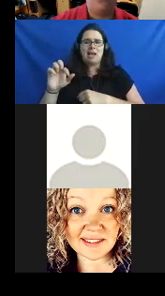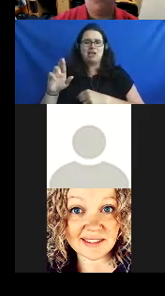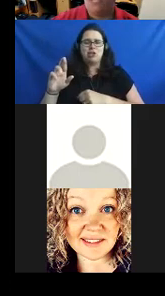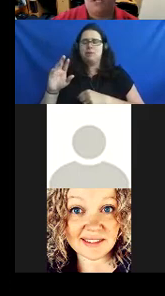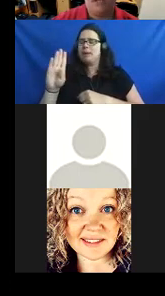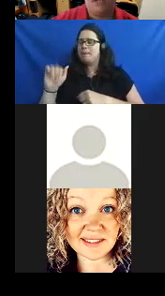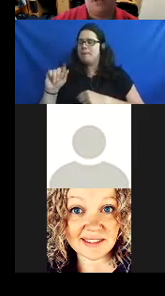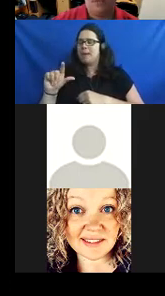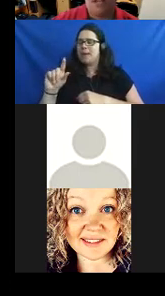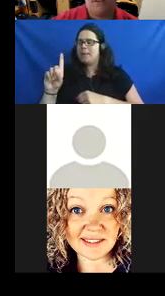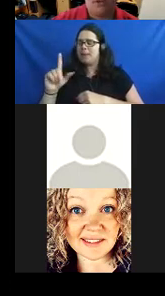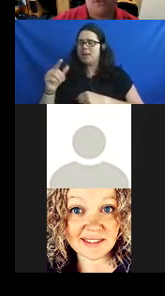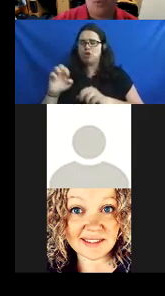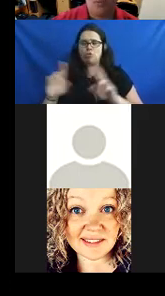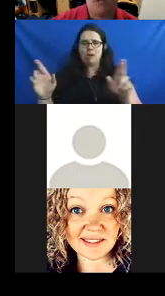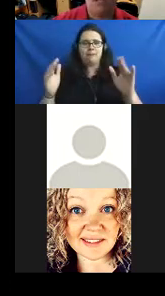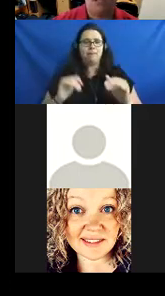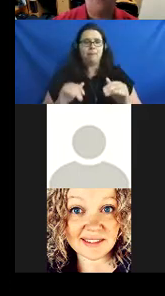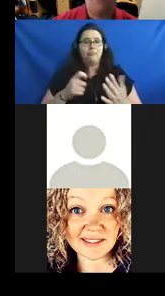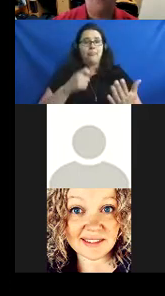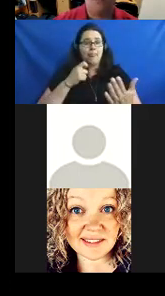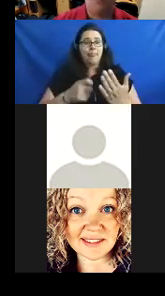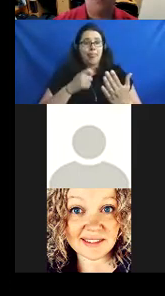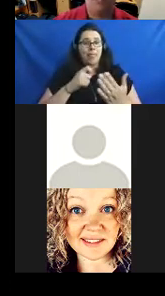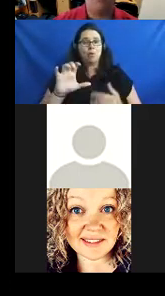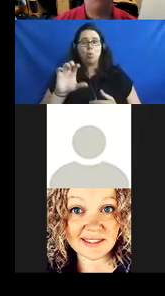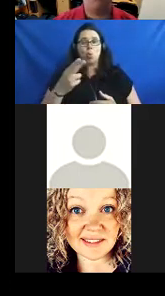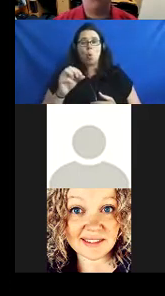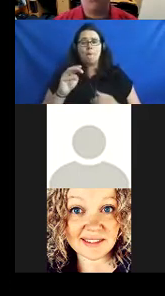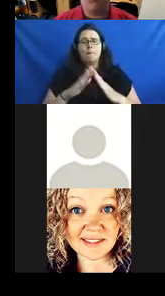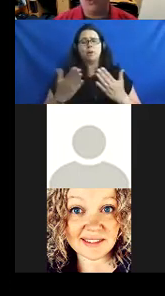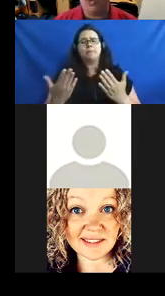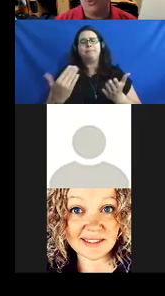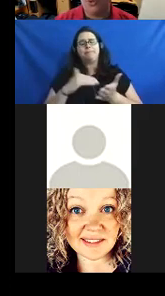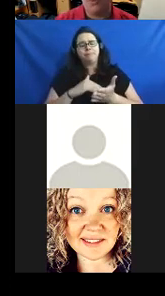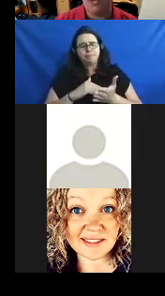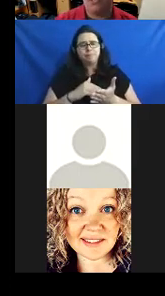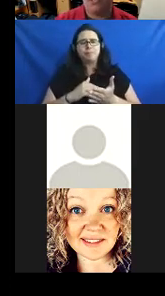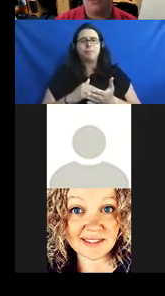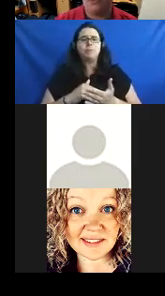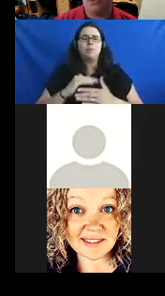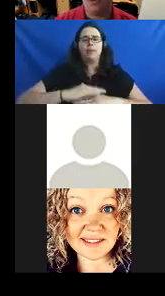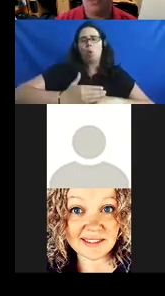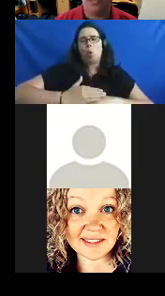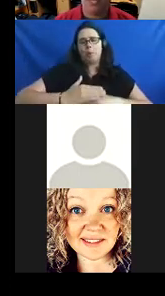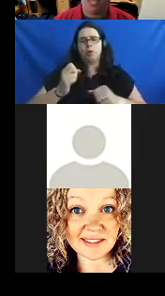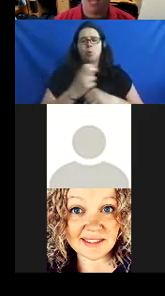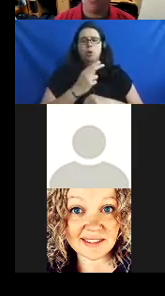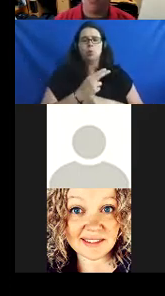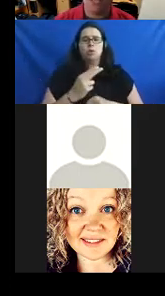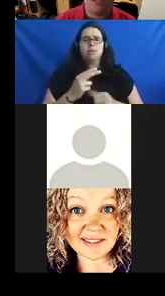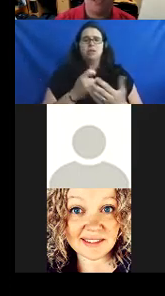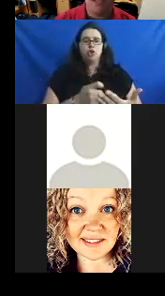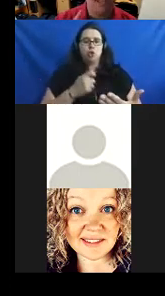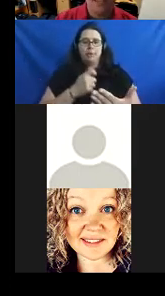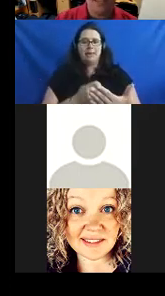YOU WANT TO CONSIDER ZOOMING IN AND OUT NOT JUST WITH THE